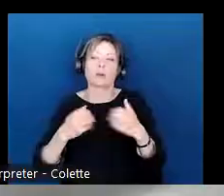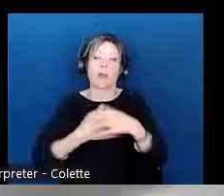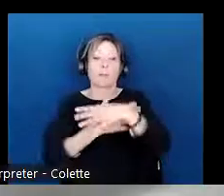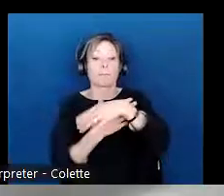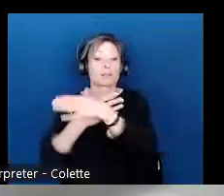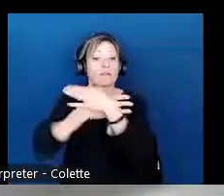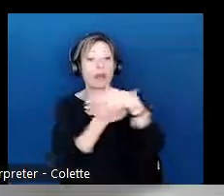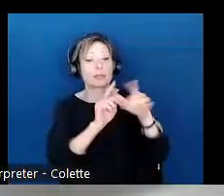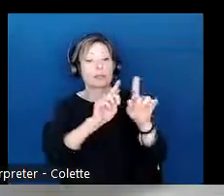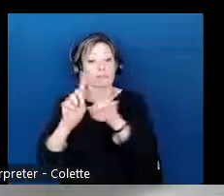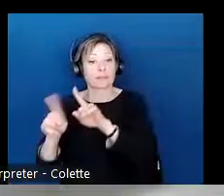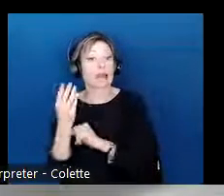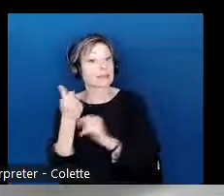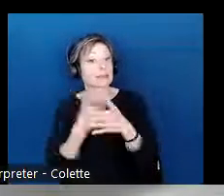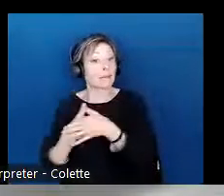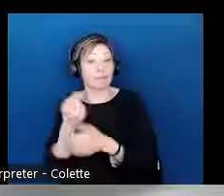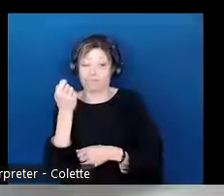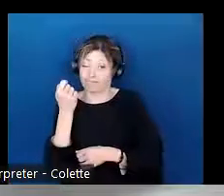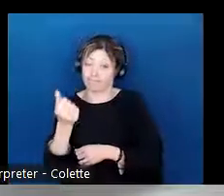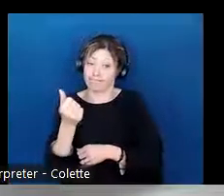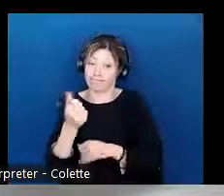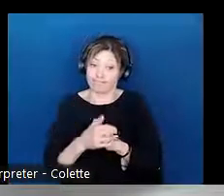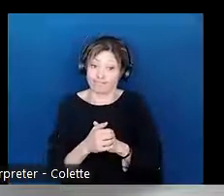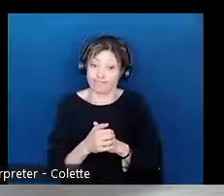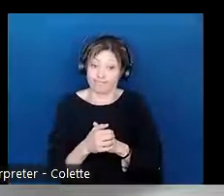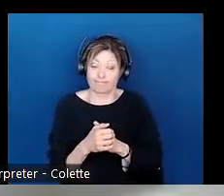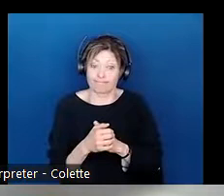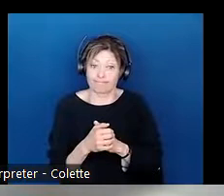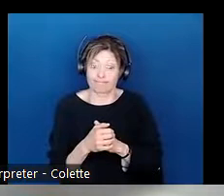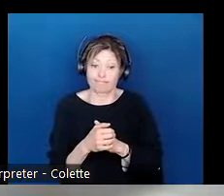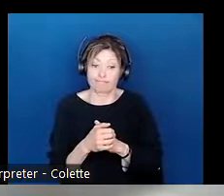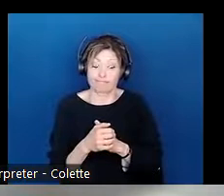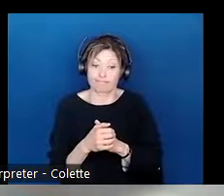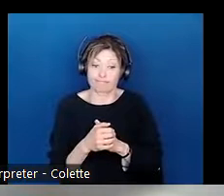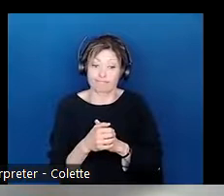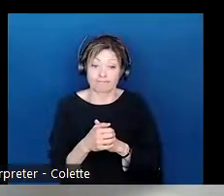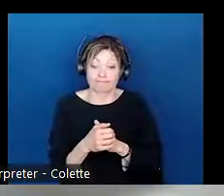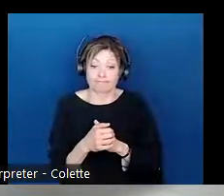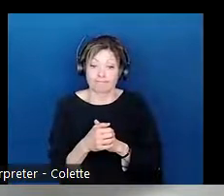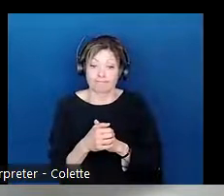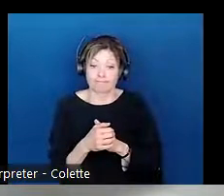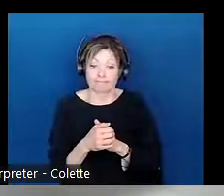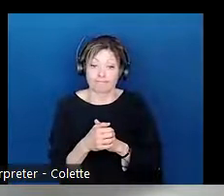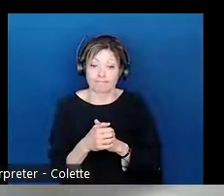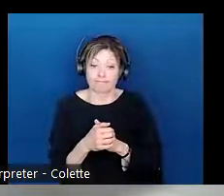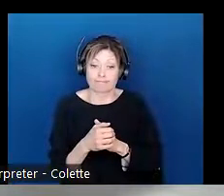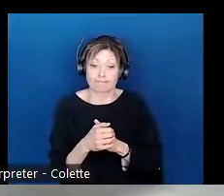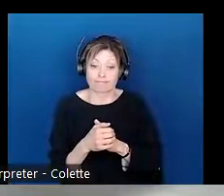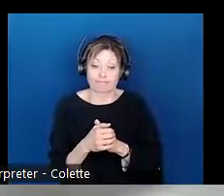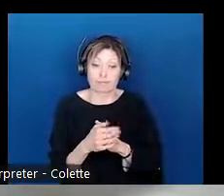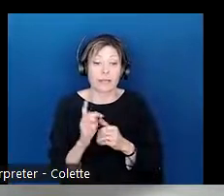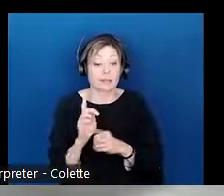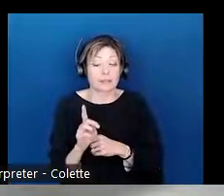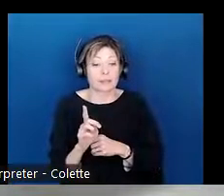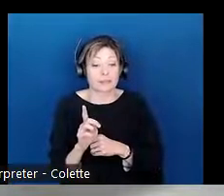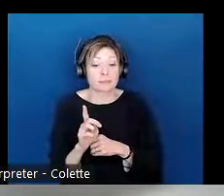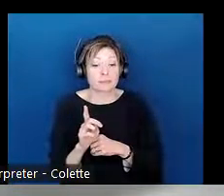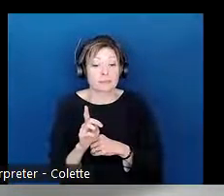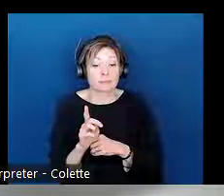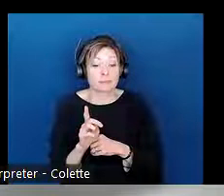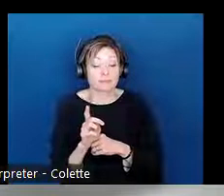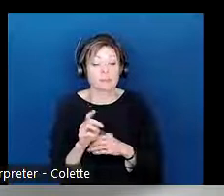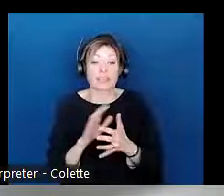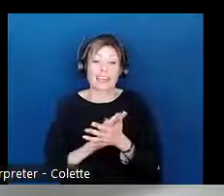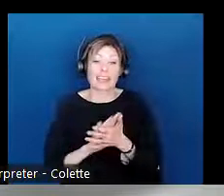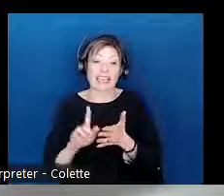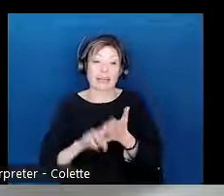species of butterfly like there's still um but um the issue with the heathland is because it's can